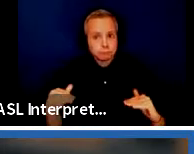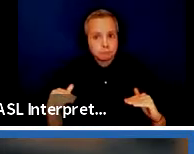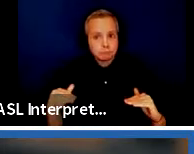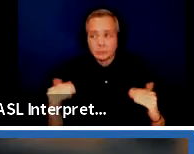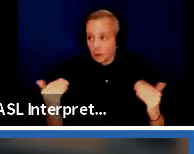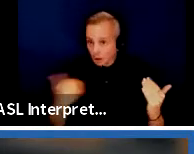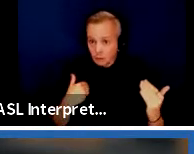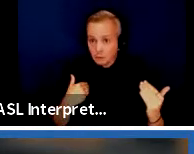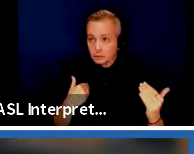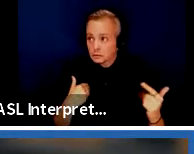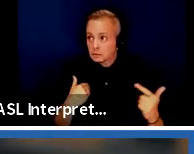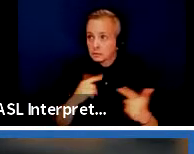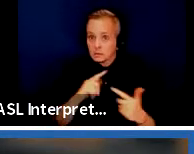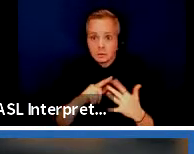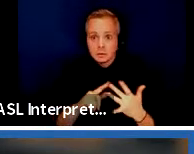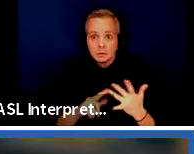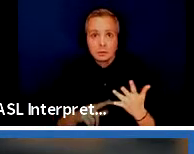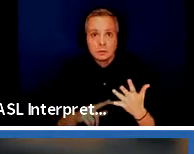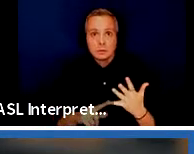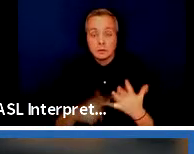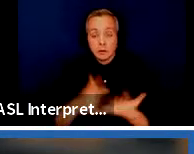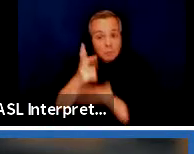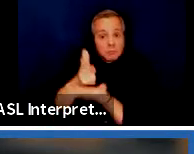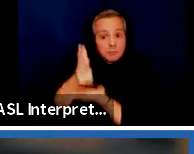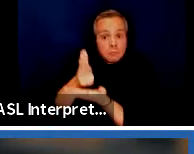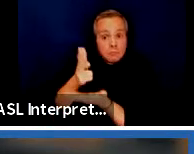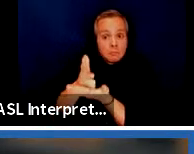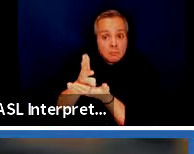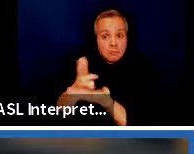ARE THERE APPROPRIATE PARKING STALLS FOR MY VAN THAT HAS A